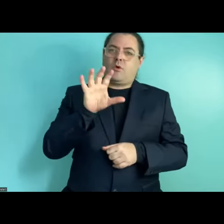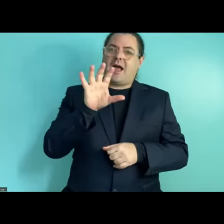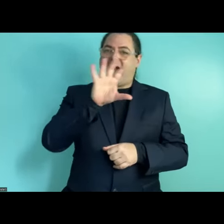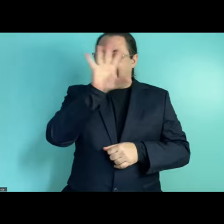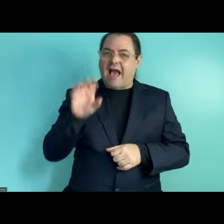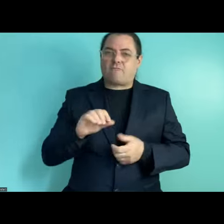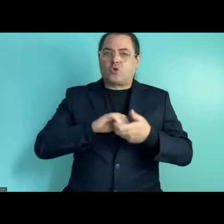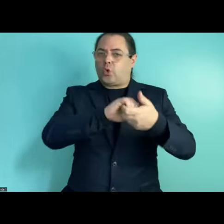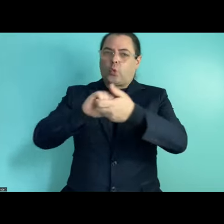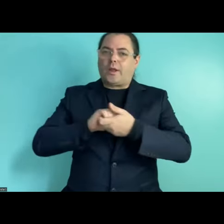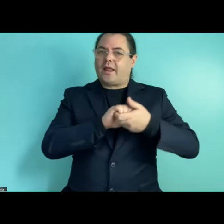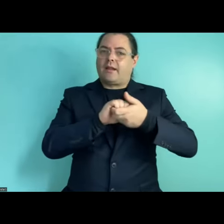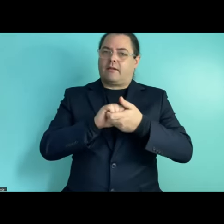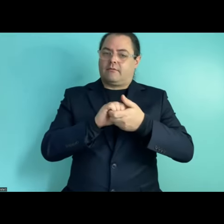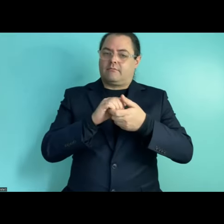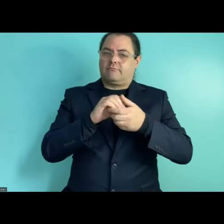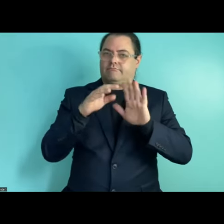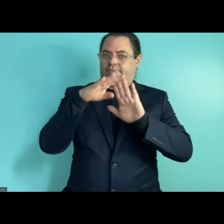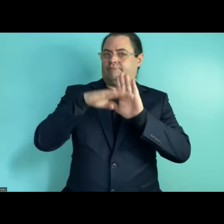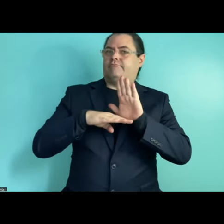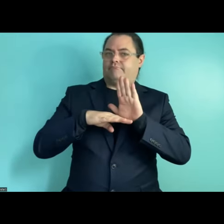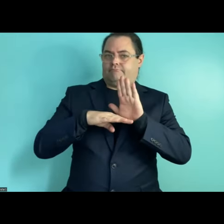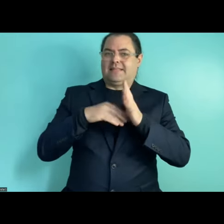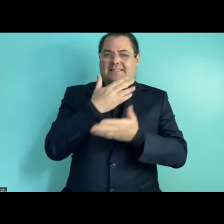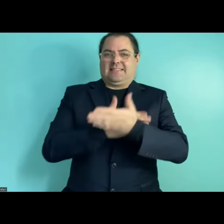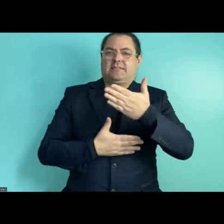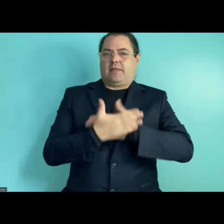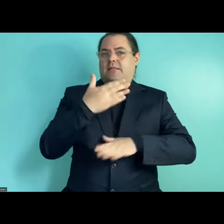is African disability protocol which also 15:40:42 promotes that I took by some disability